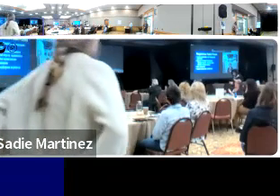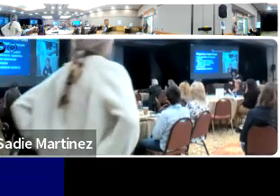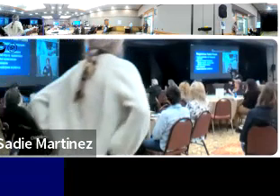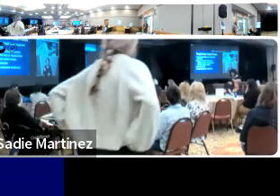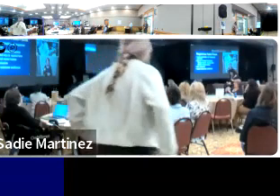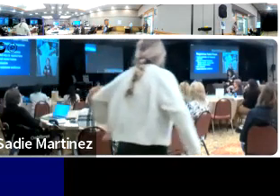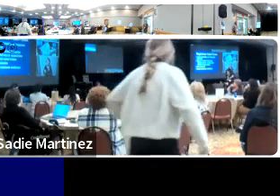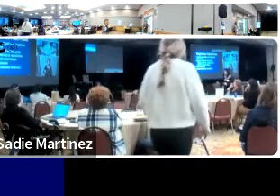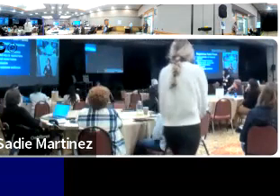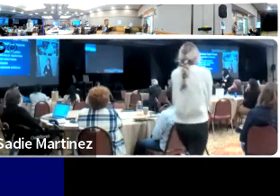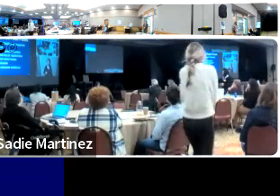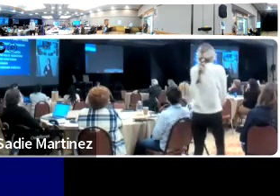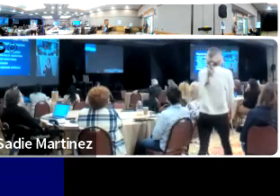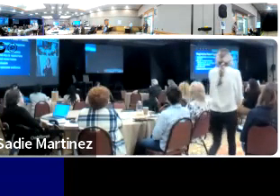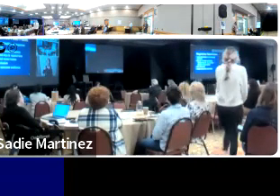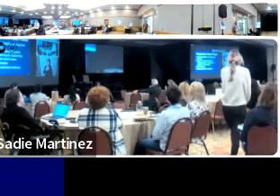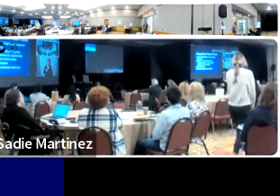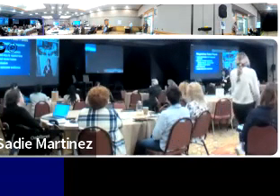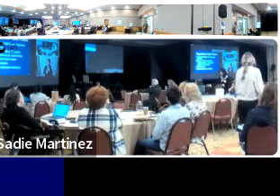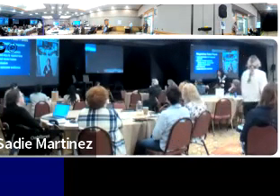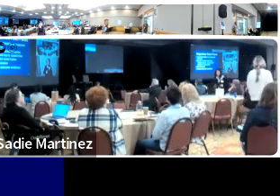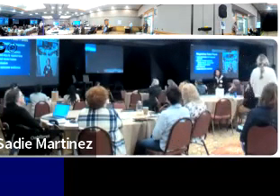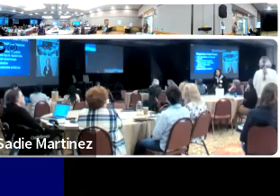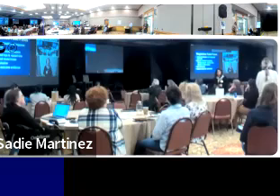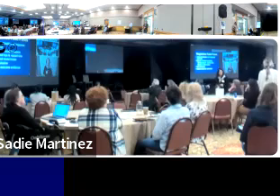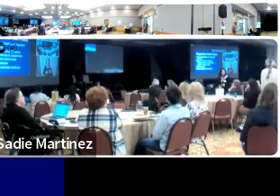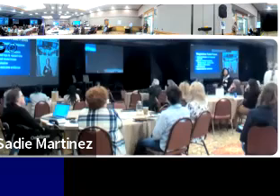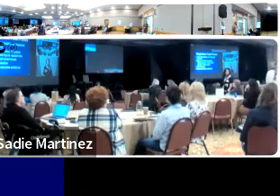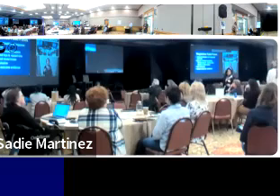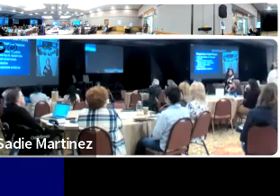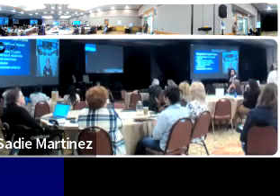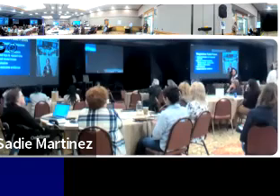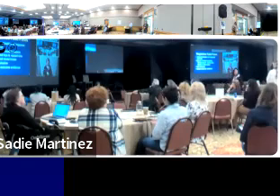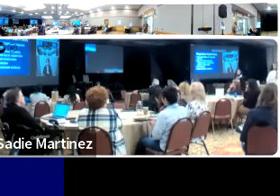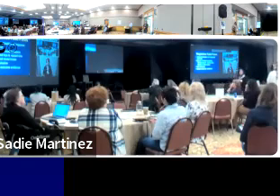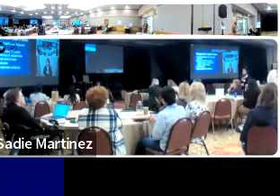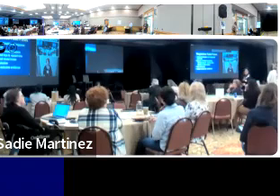help but there's got to be some kind of a network built from that person out as